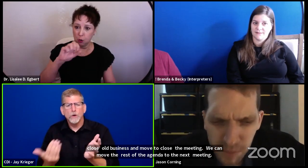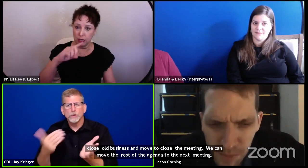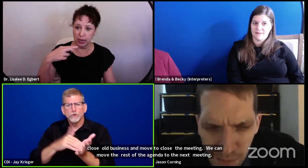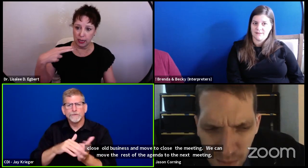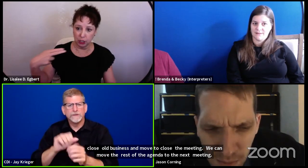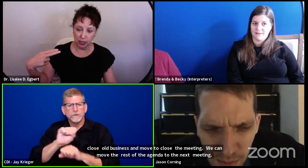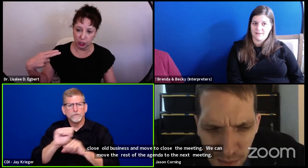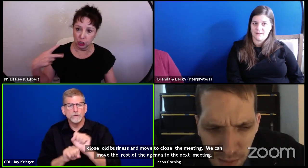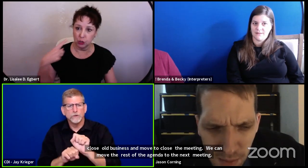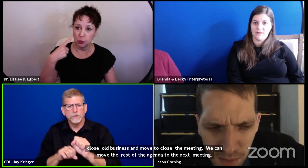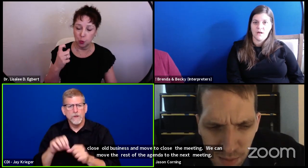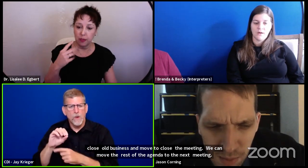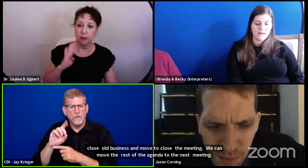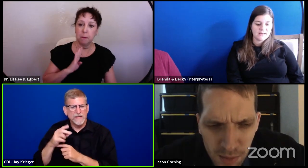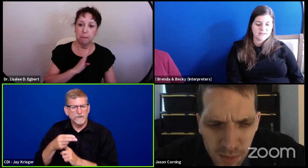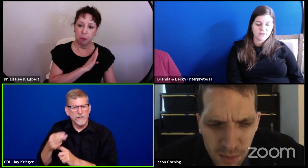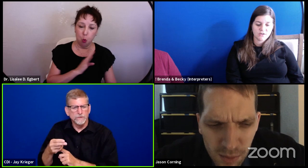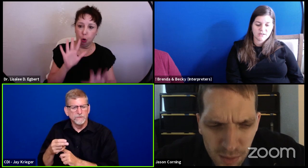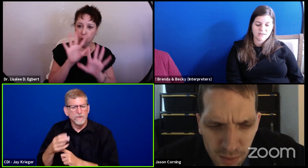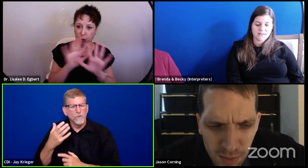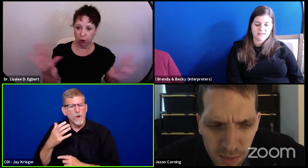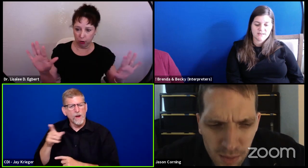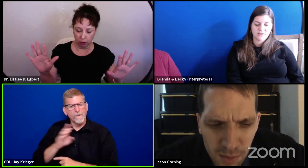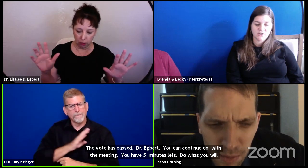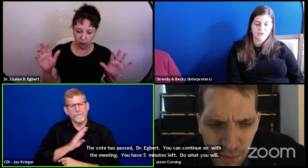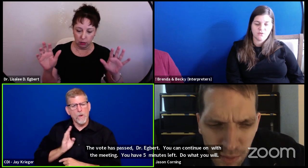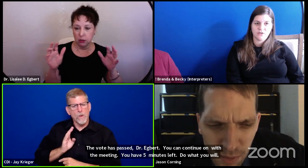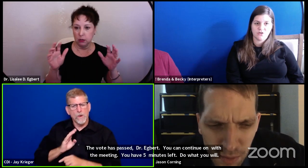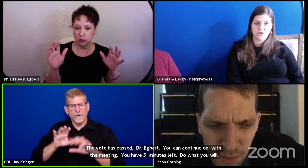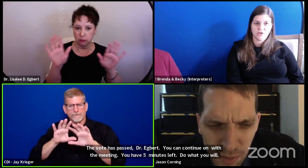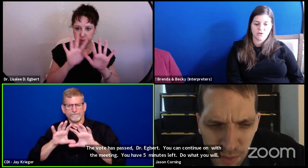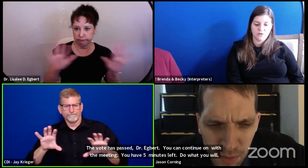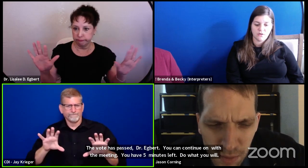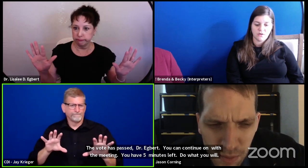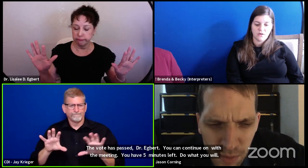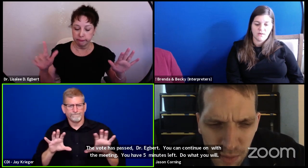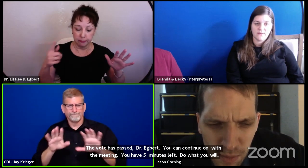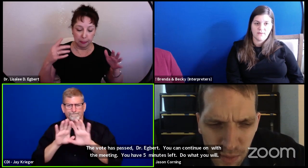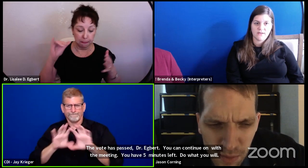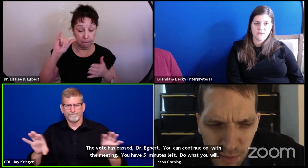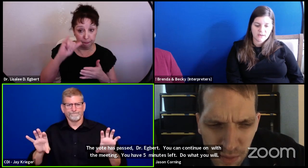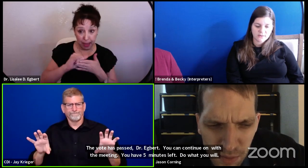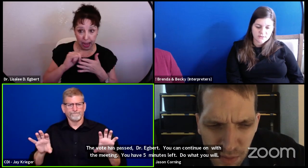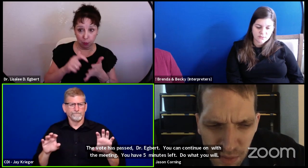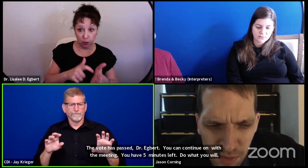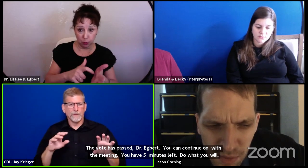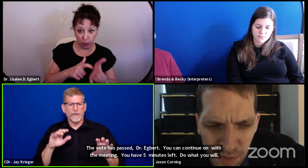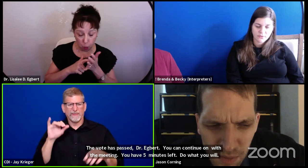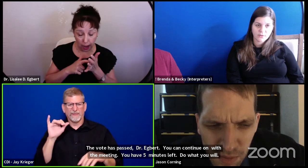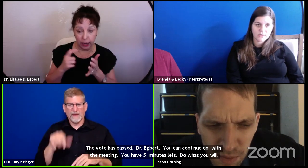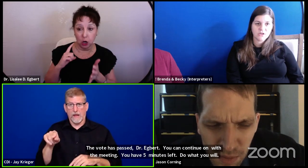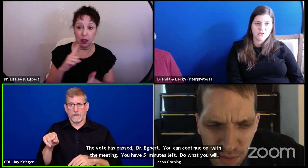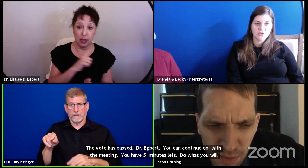Next on our agenda is the discussion to restructure the advisory council for ODHH.